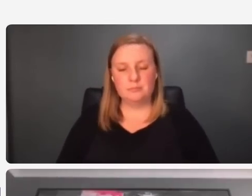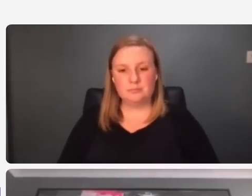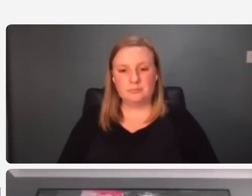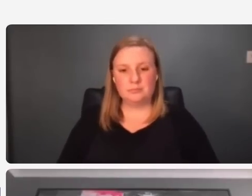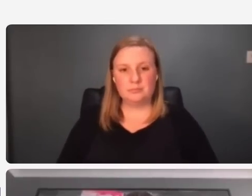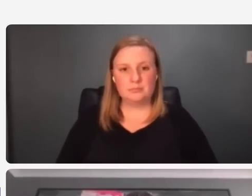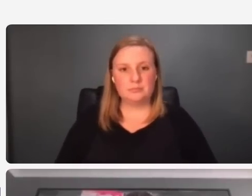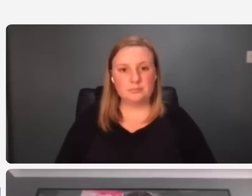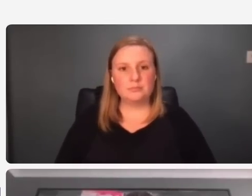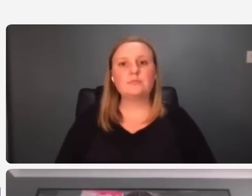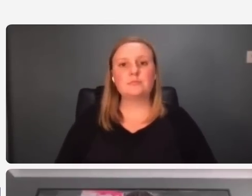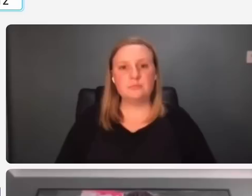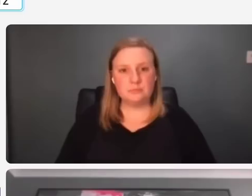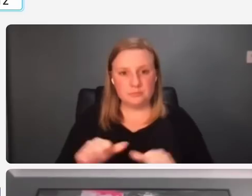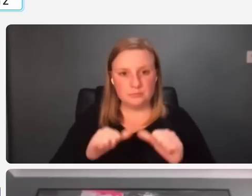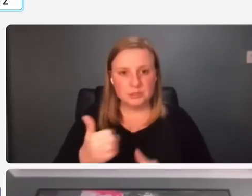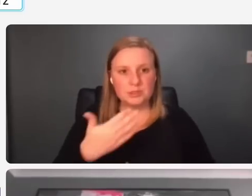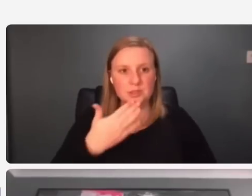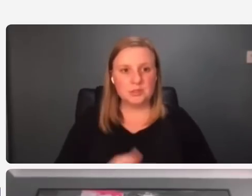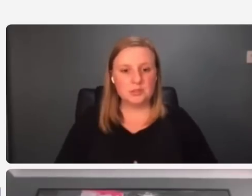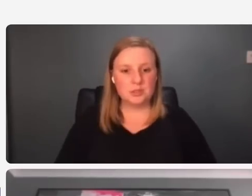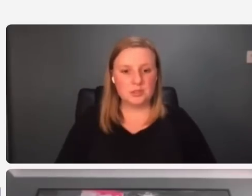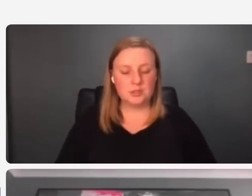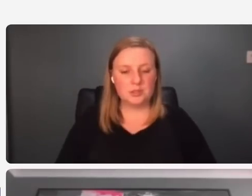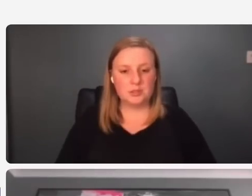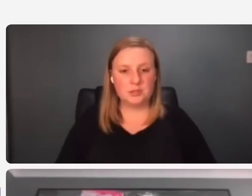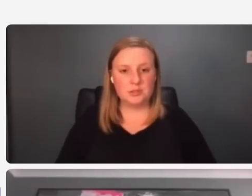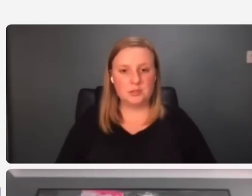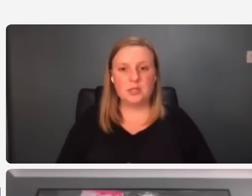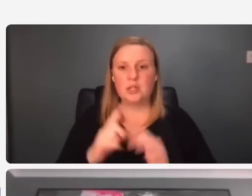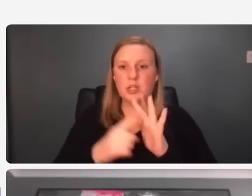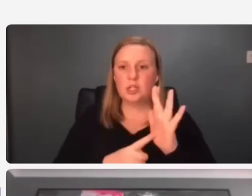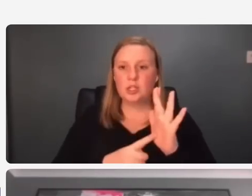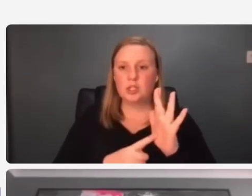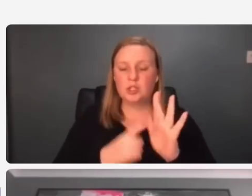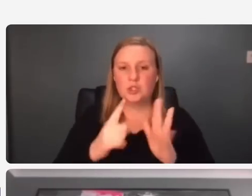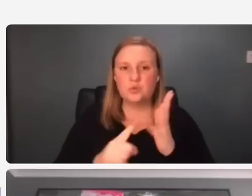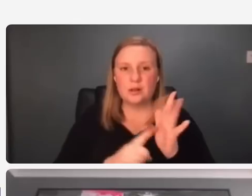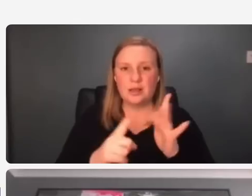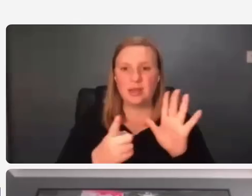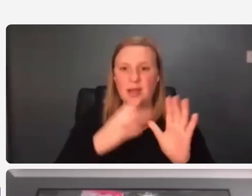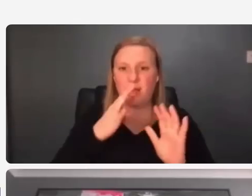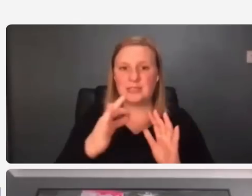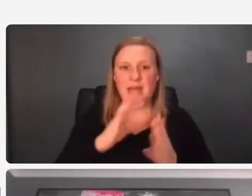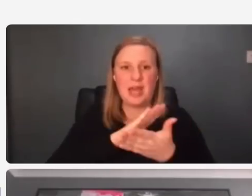All right. Thanks. This one might be for Julia. Will HCP care recipients lose any unspent funds